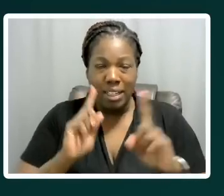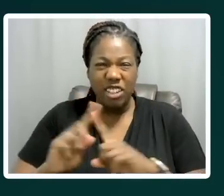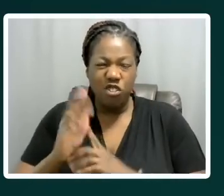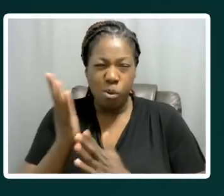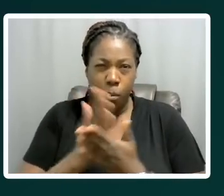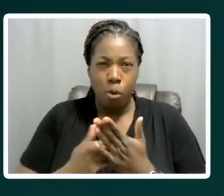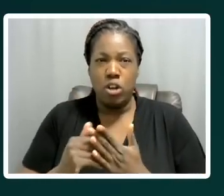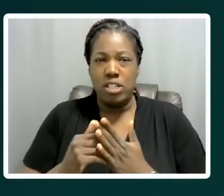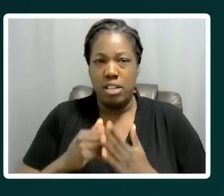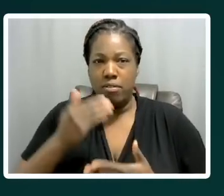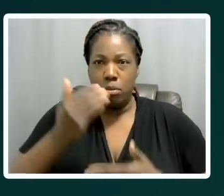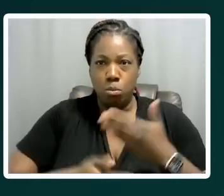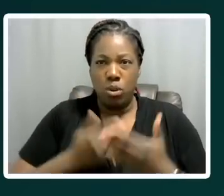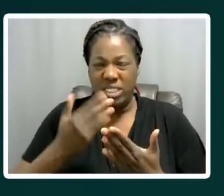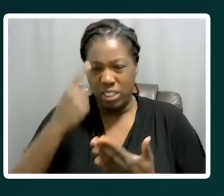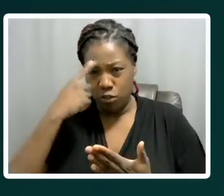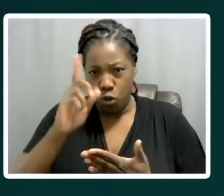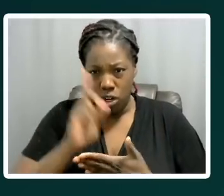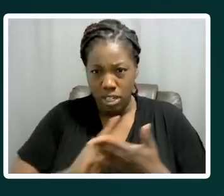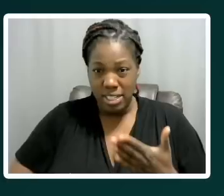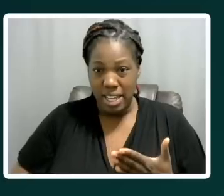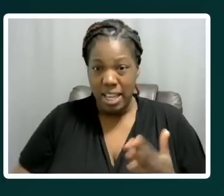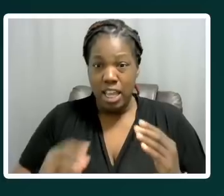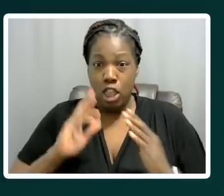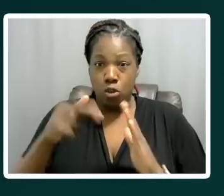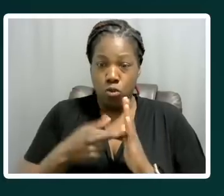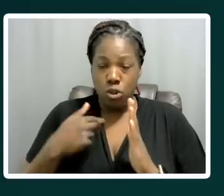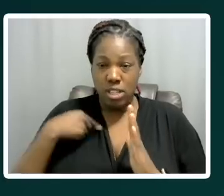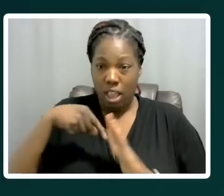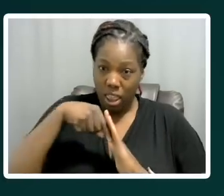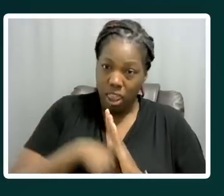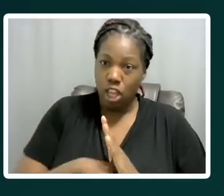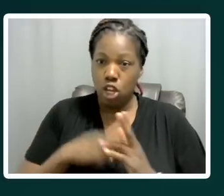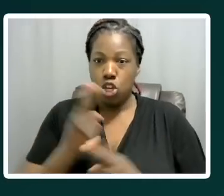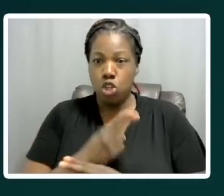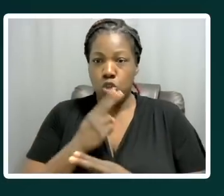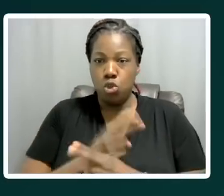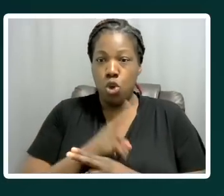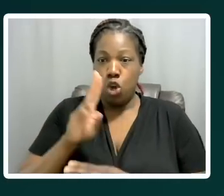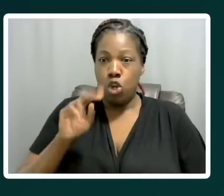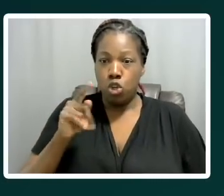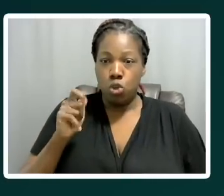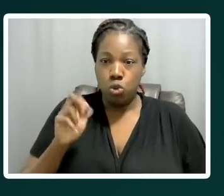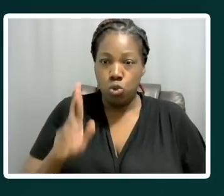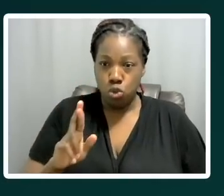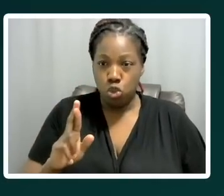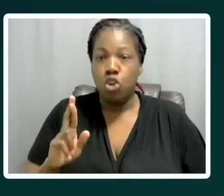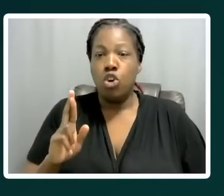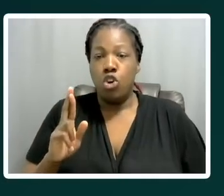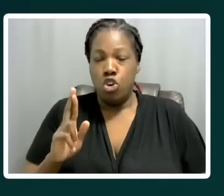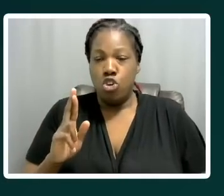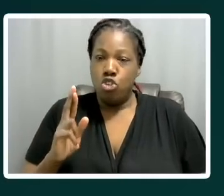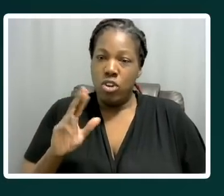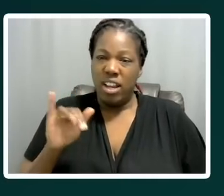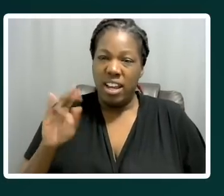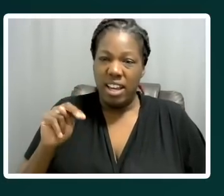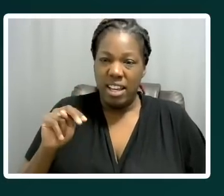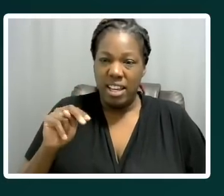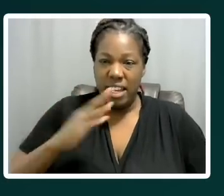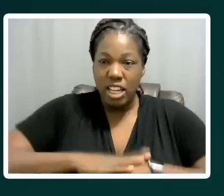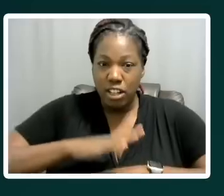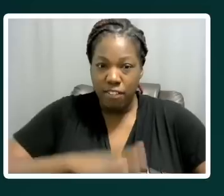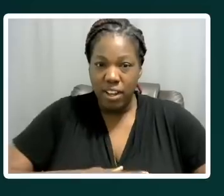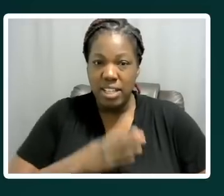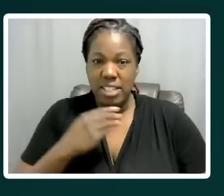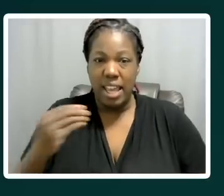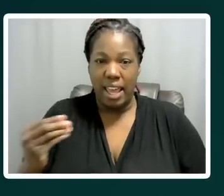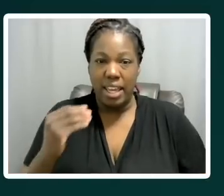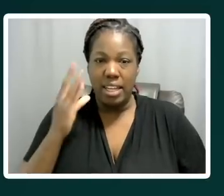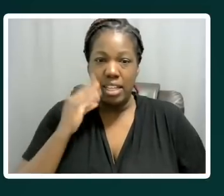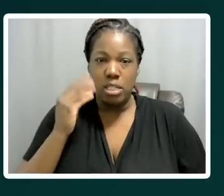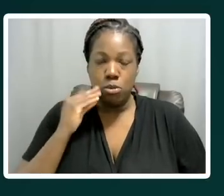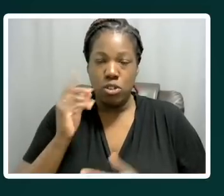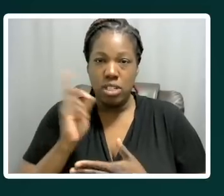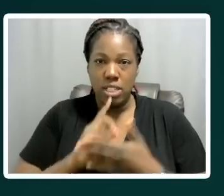in more depth on include user interface and user experience design, which are practices